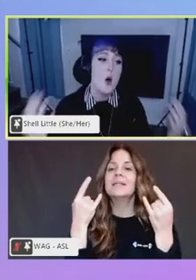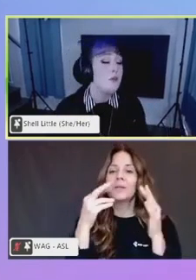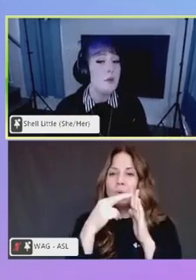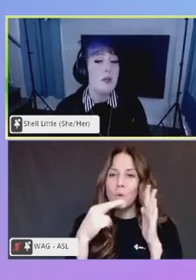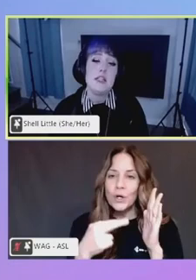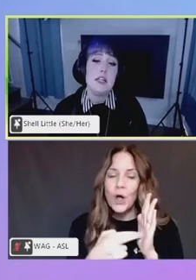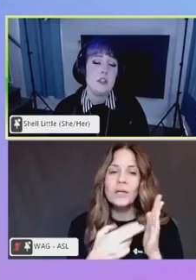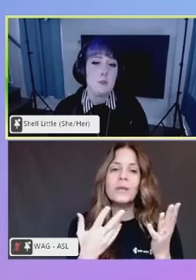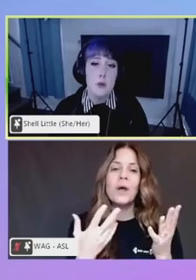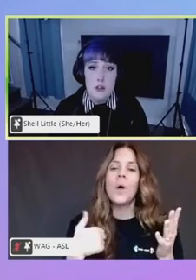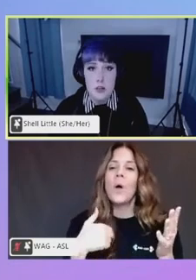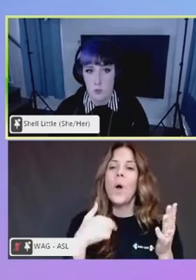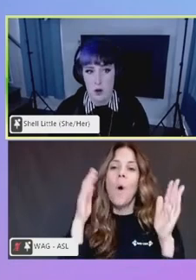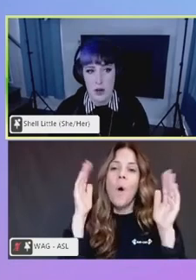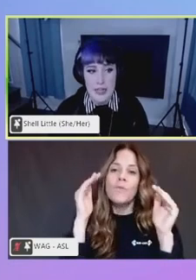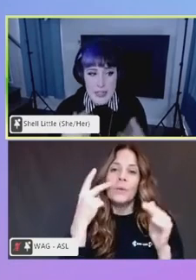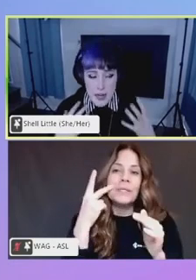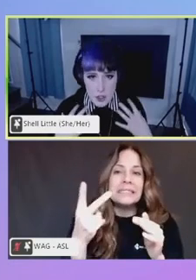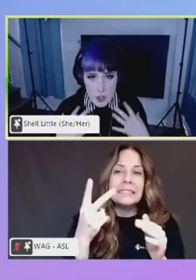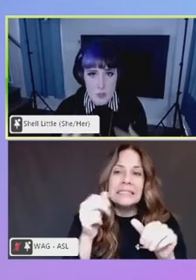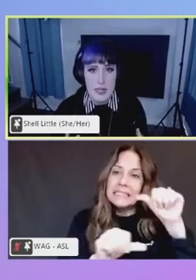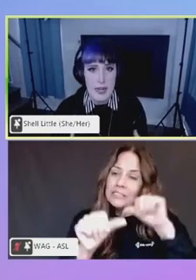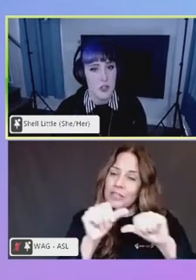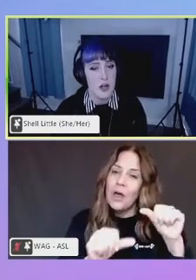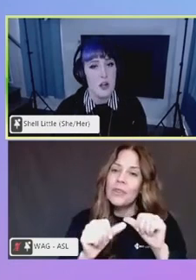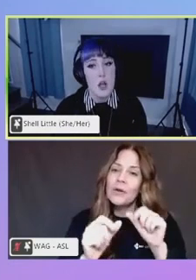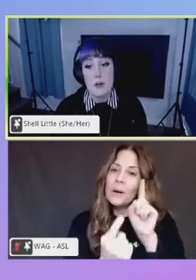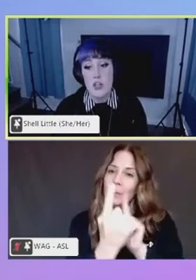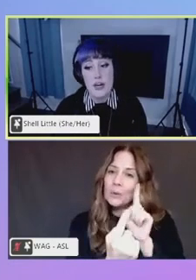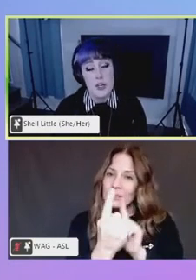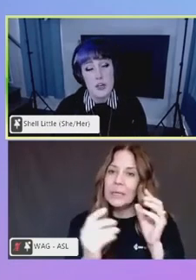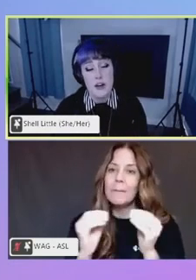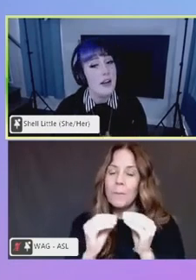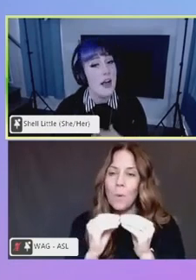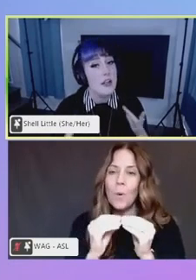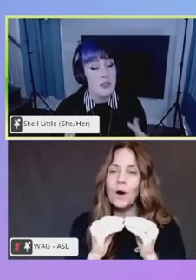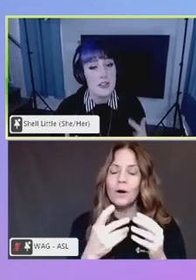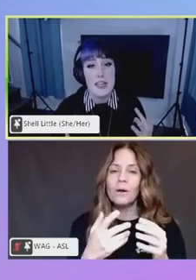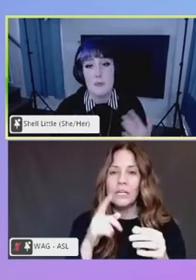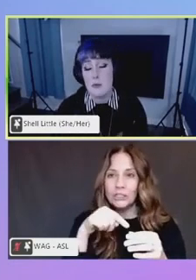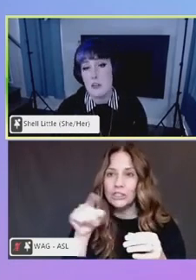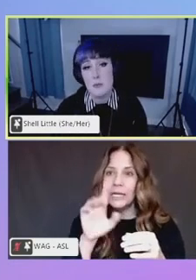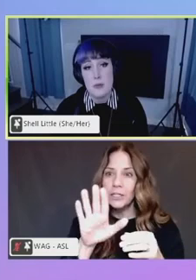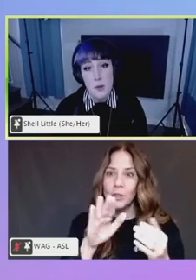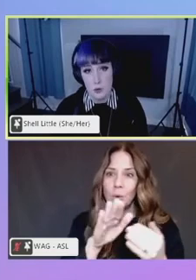lessons and as more people are vaccinated and as hopefully more conferences have better masking protocols, hopefully